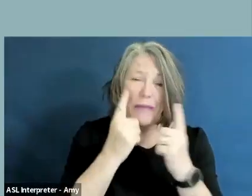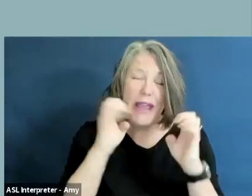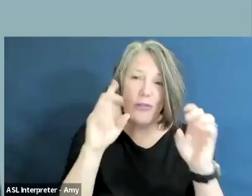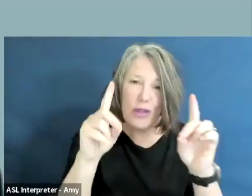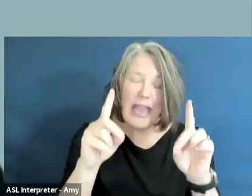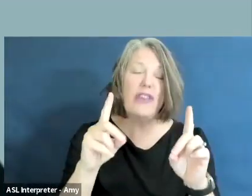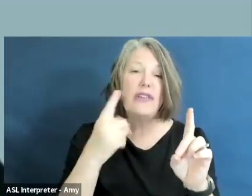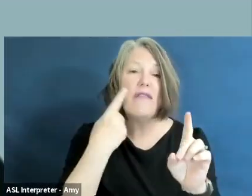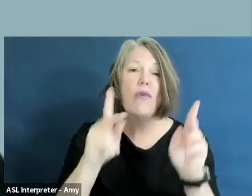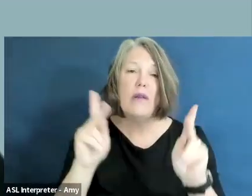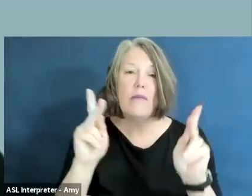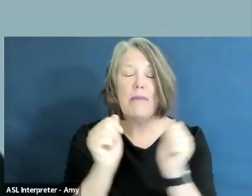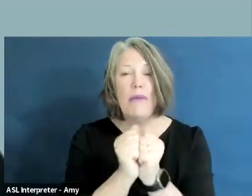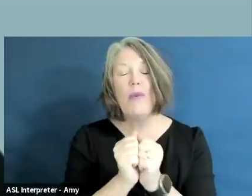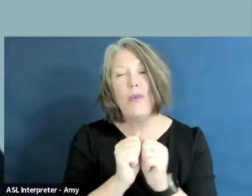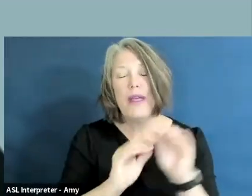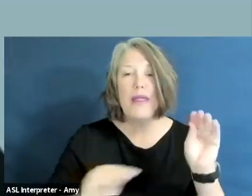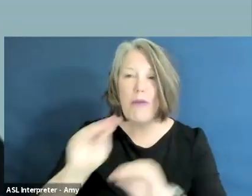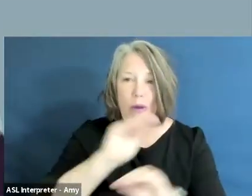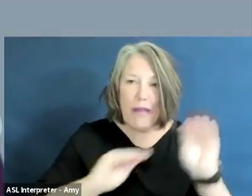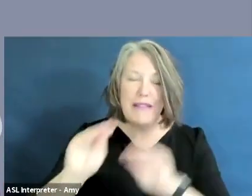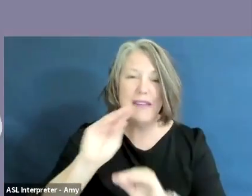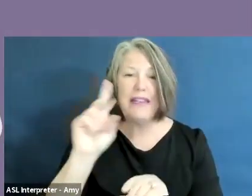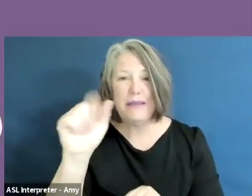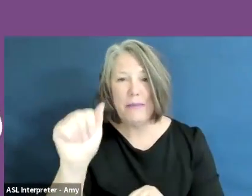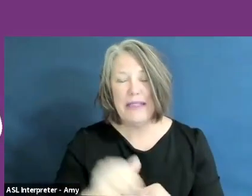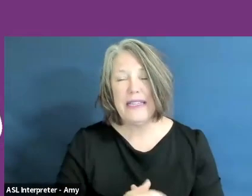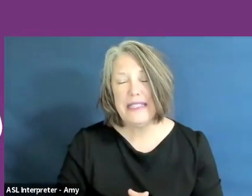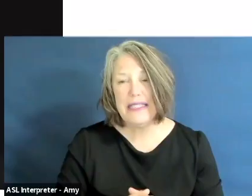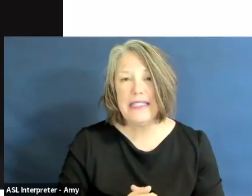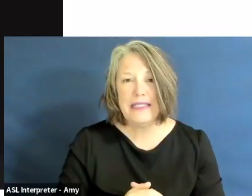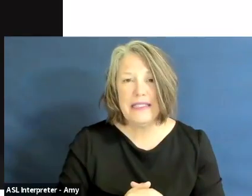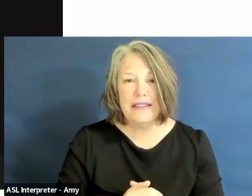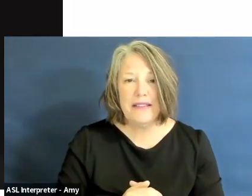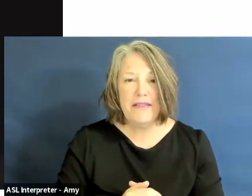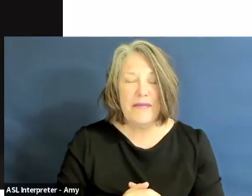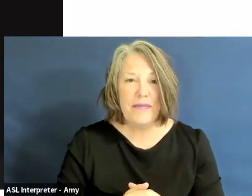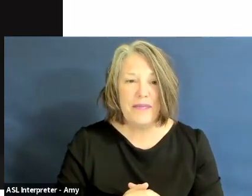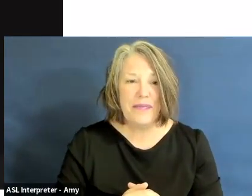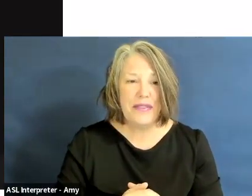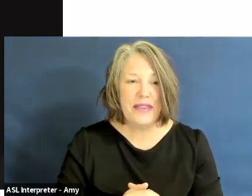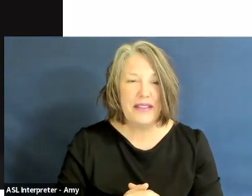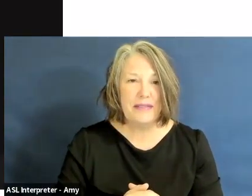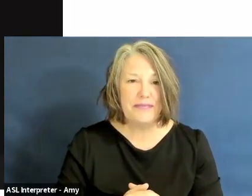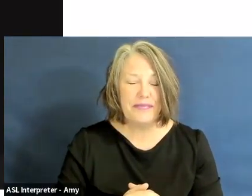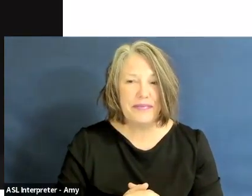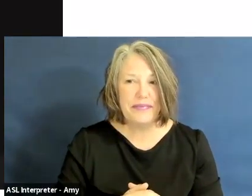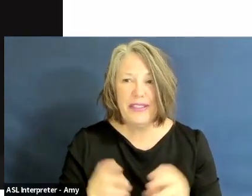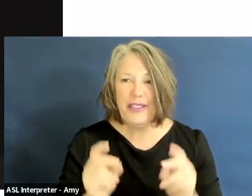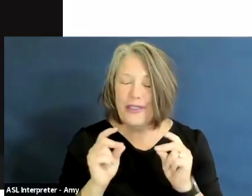for people with mobility disabilities. Very quickly, just a note